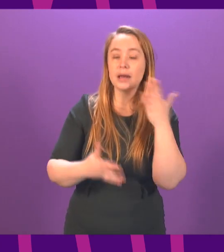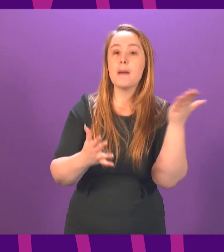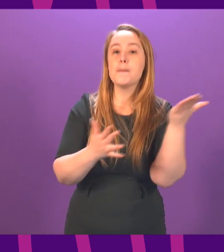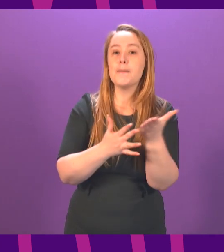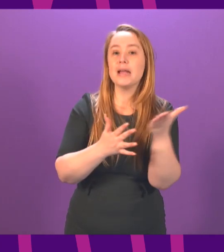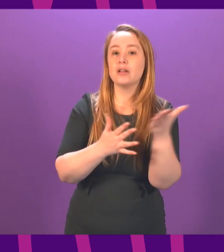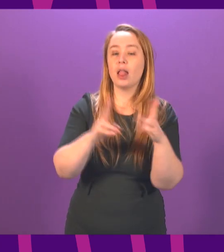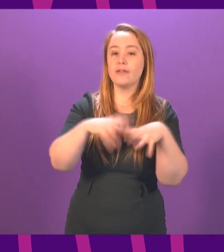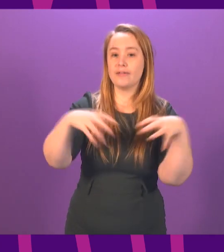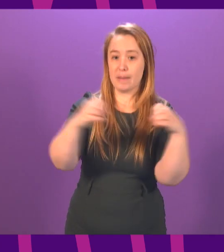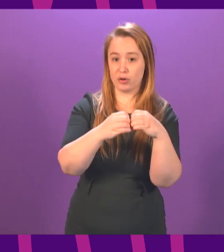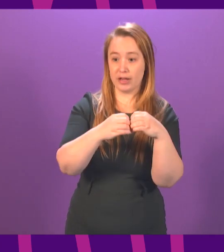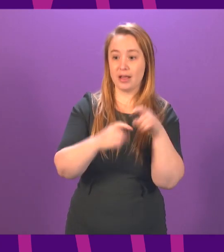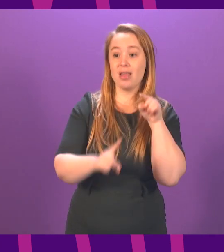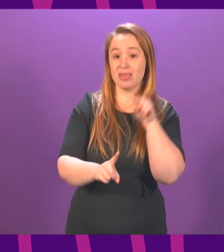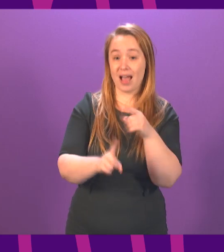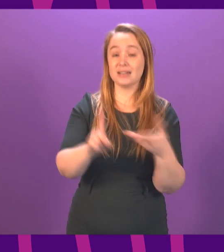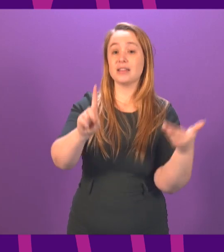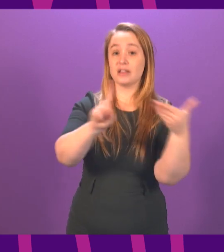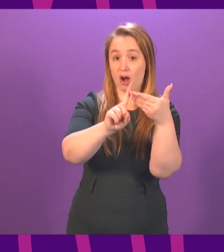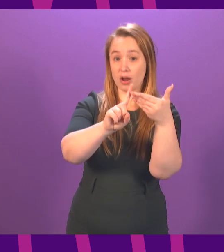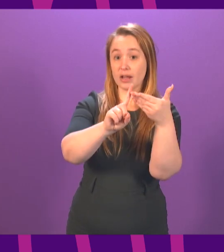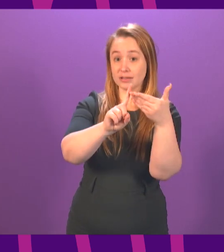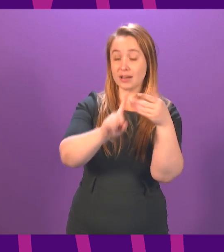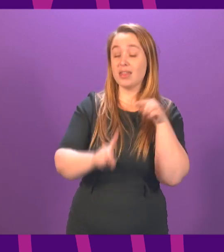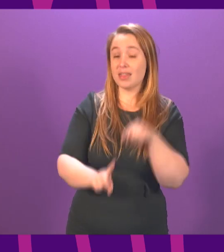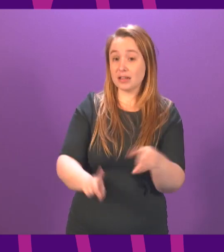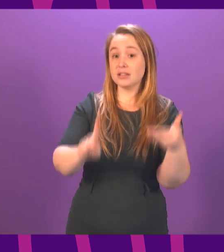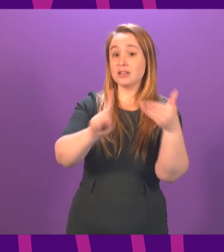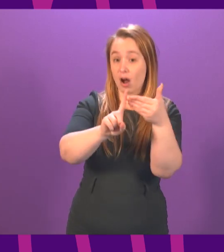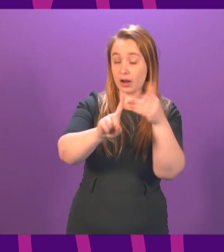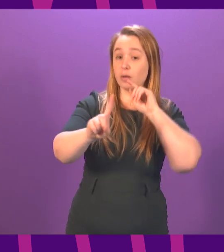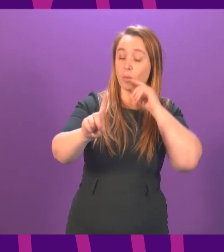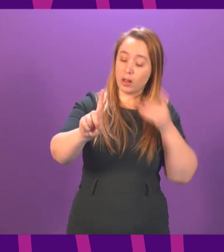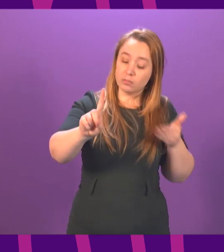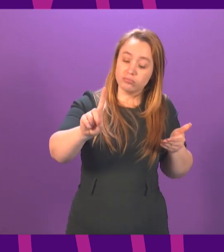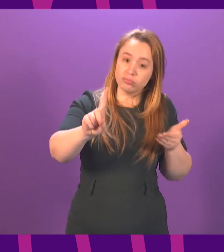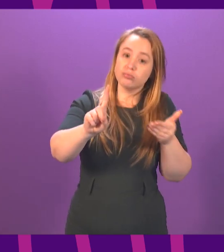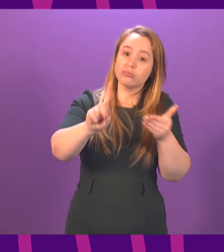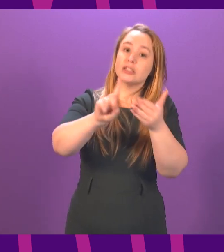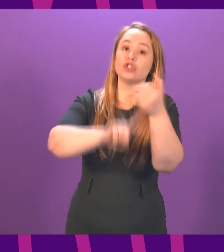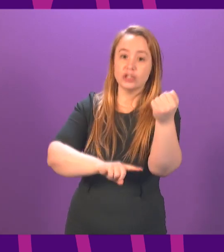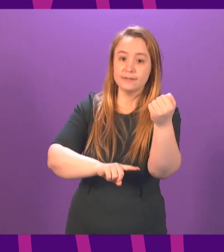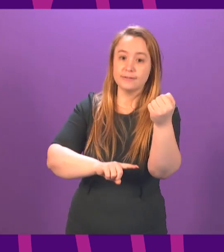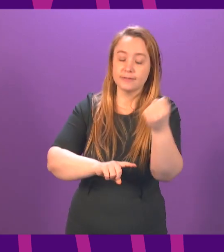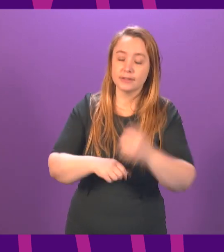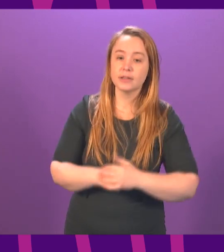That is the target that we have set and the target that we are on track to meet. The overall vaccination programme is being done through a mixed approach.